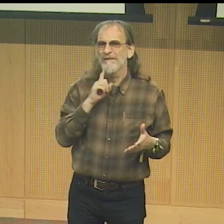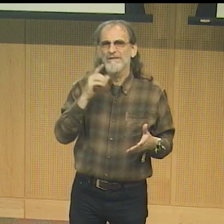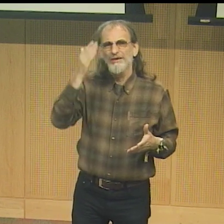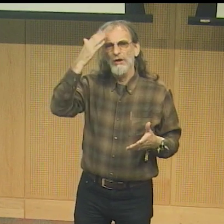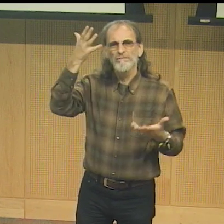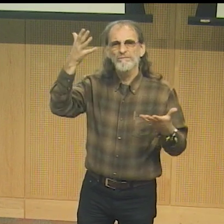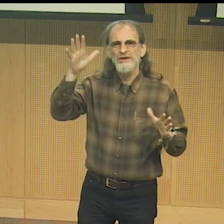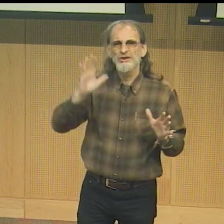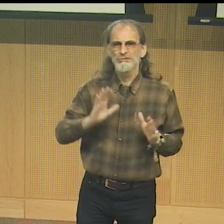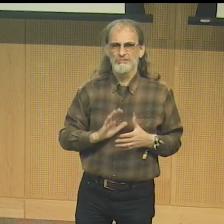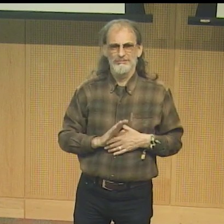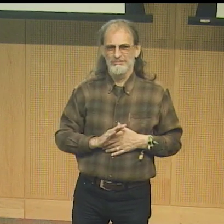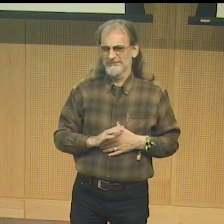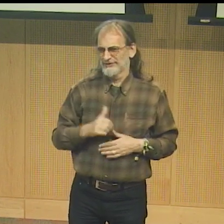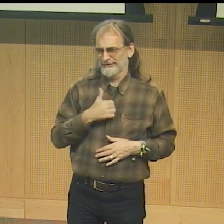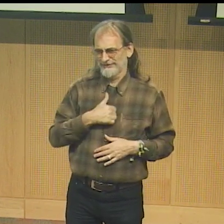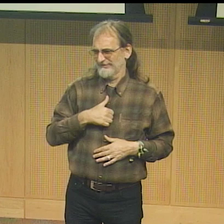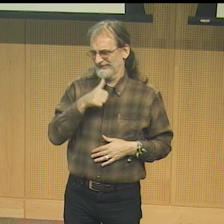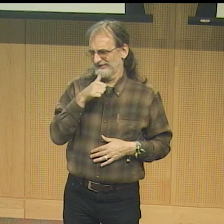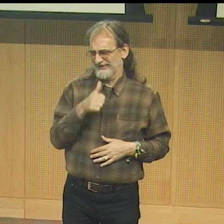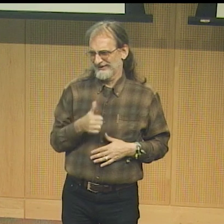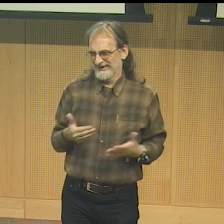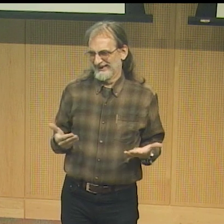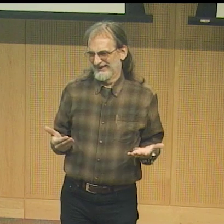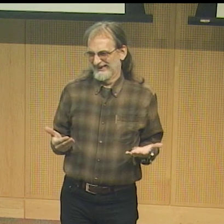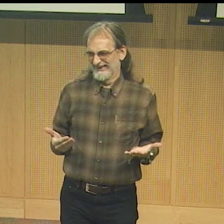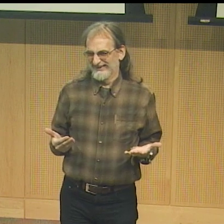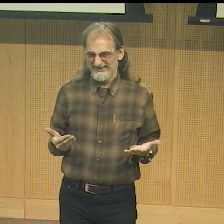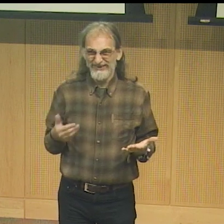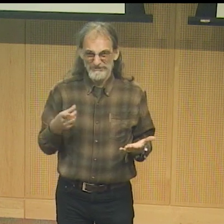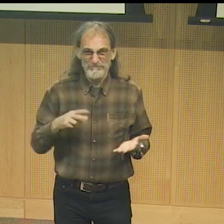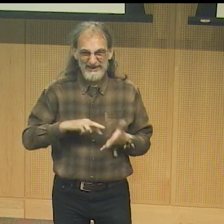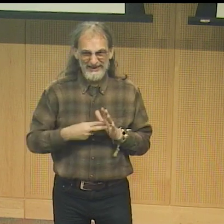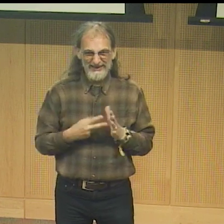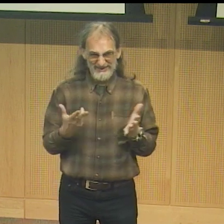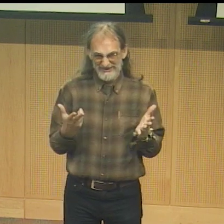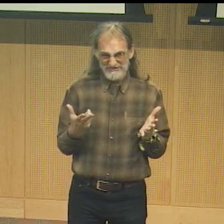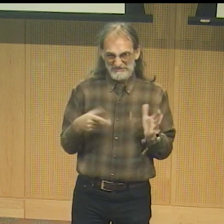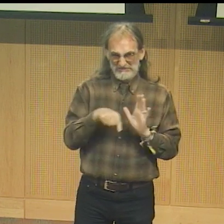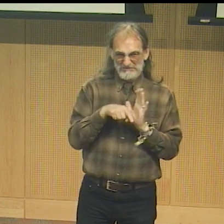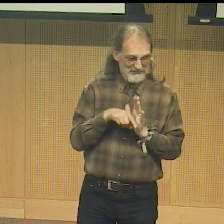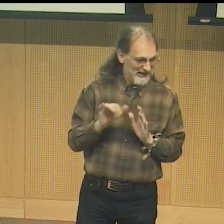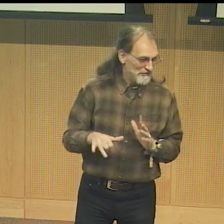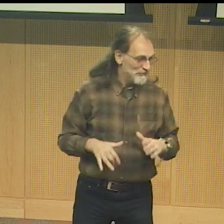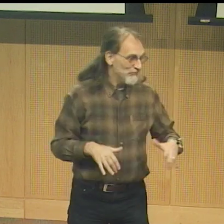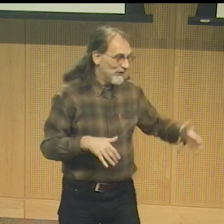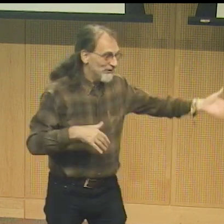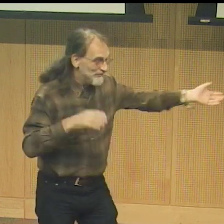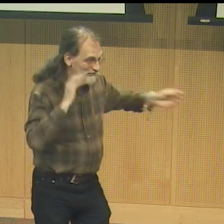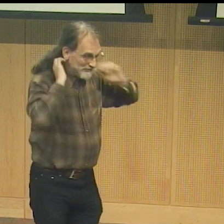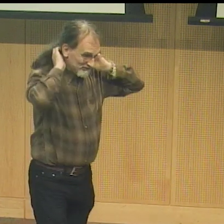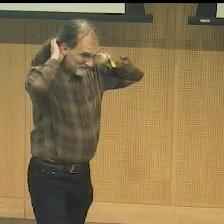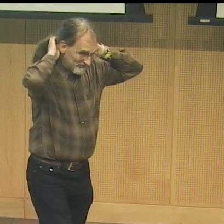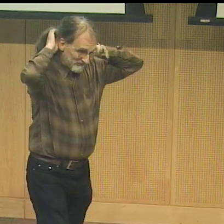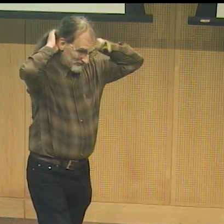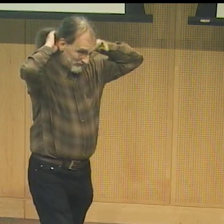So, for people to say, "I'm from a Deaf family, so I don't need to learn about the history of deafness," I think is ironic and inappropriate statement.